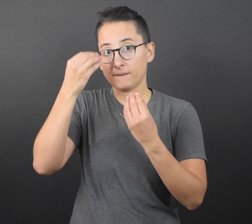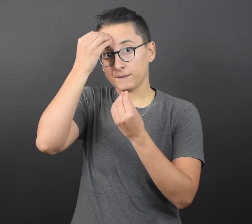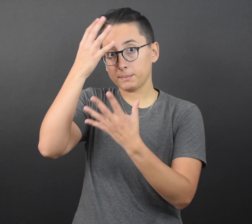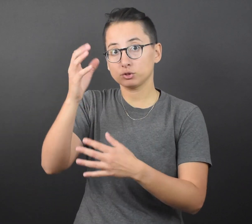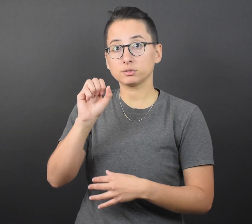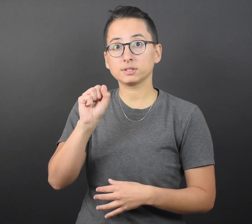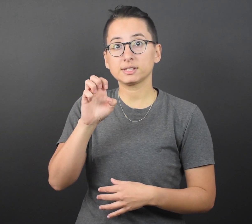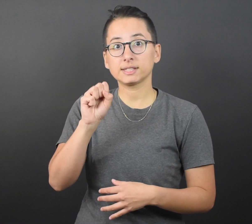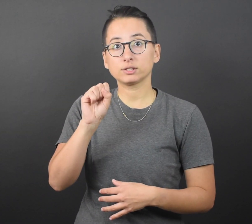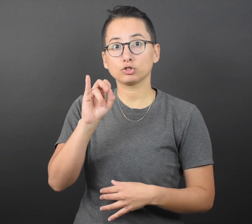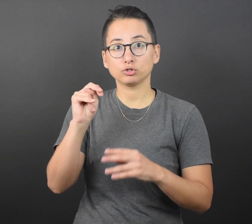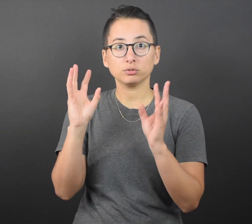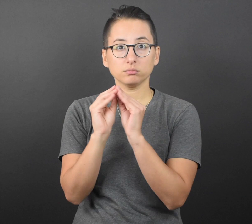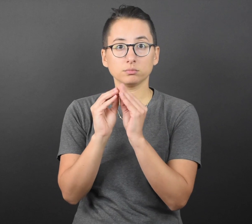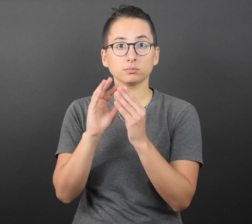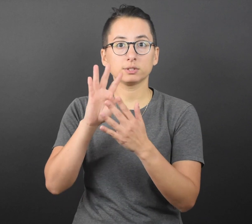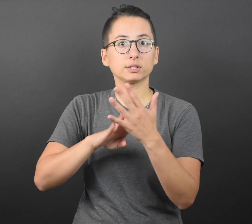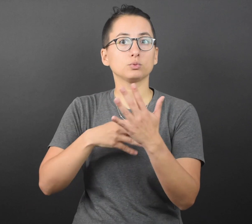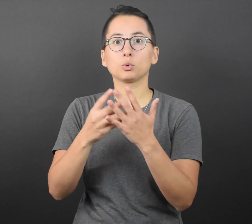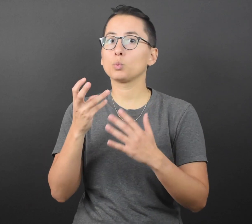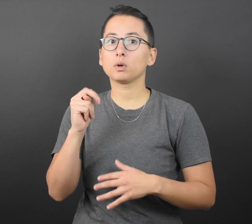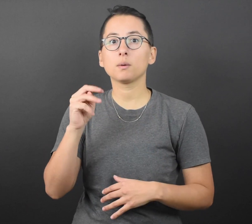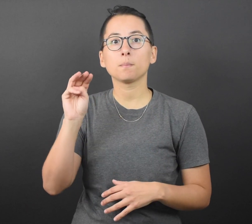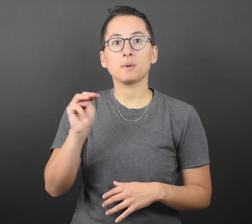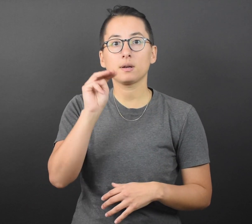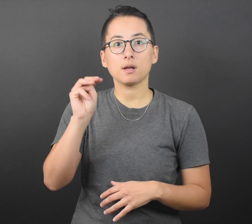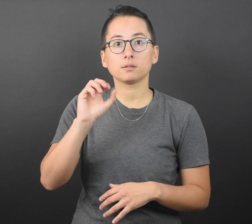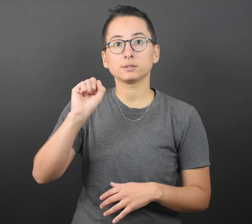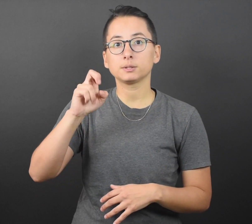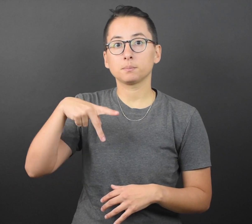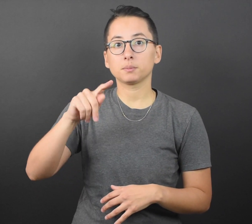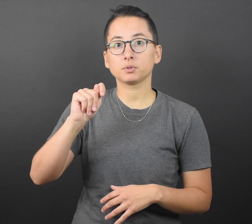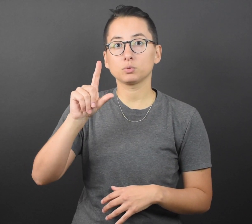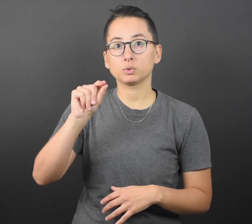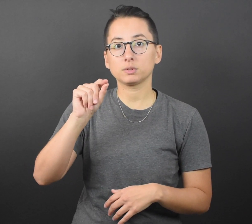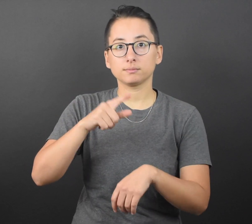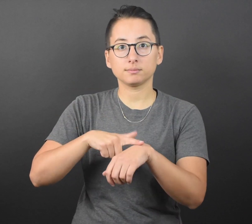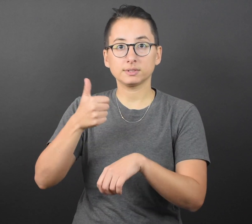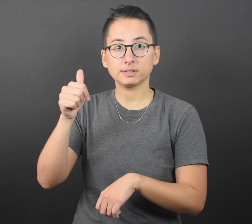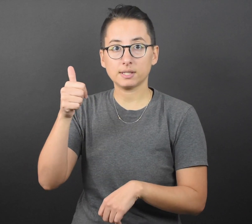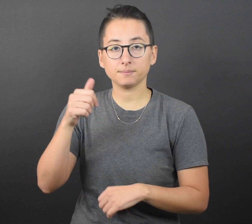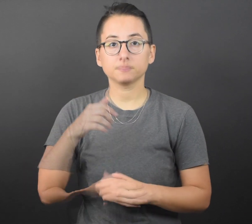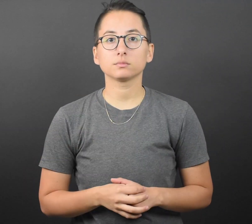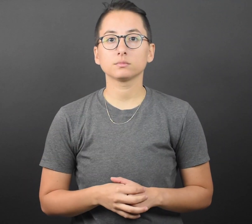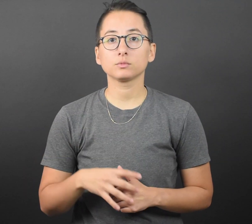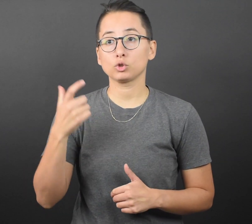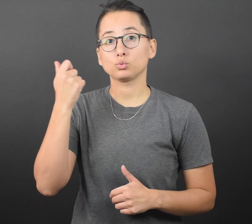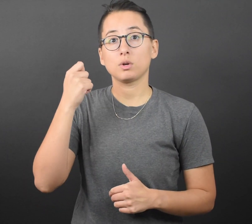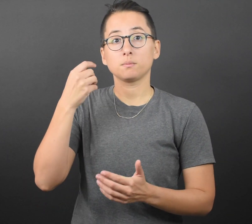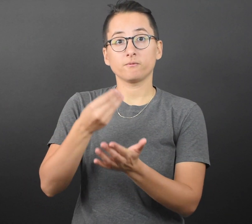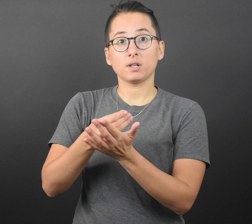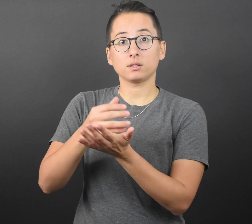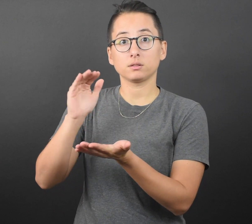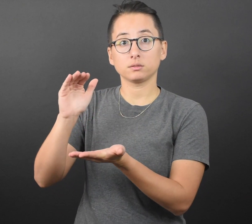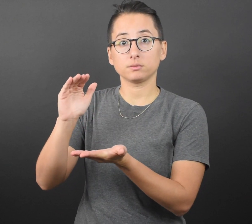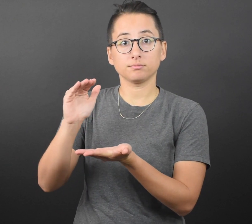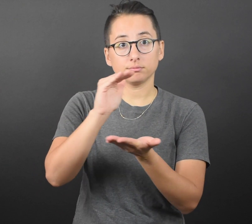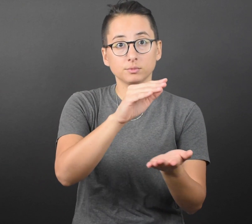The following information session is scheduled on Monday, September 20 at 10 a.m. If you have questions, email MSCRG.DEED@state.mn.us. Applications will be reviewed, and awards will